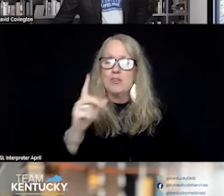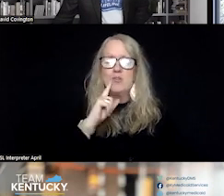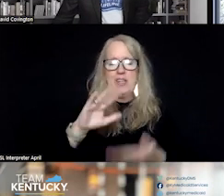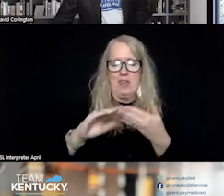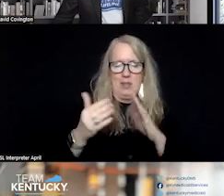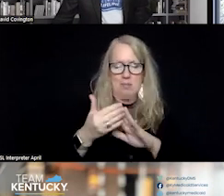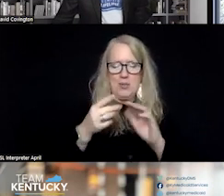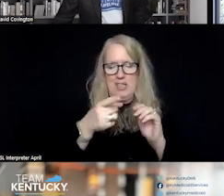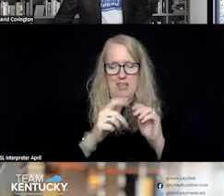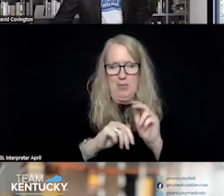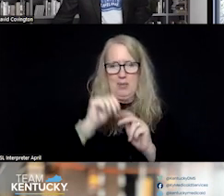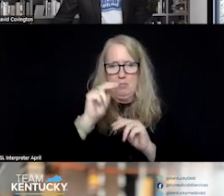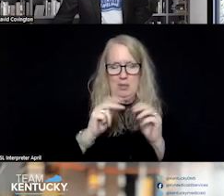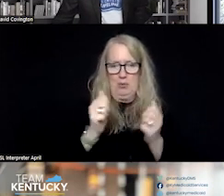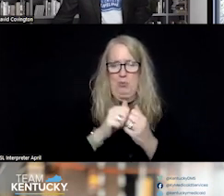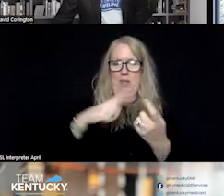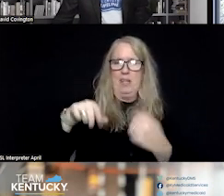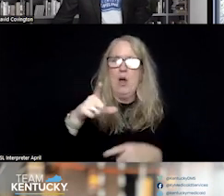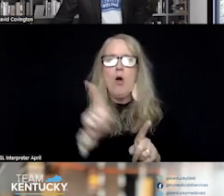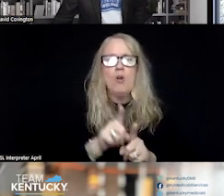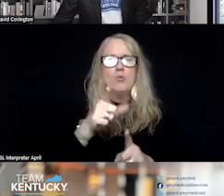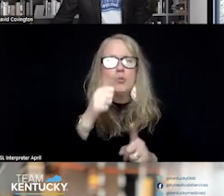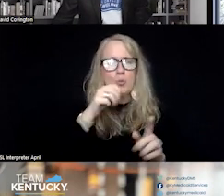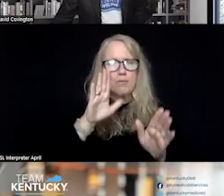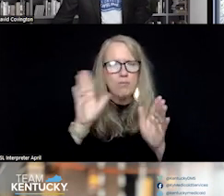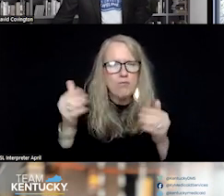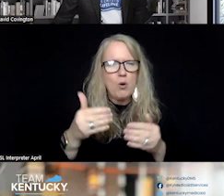AROUND THAT AND THE FACT THAT YOU ARE FOCUSED ON THE TROUBLING